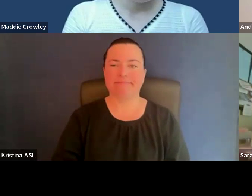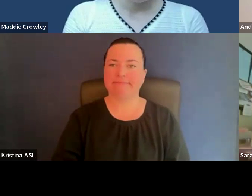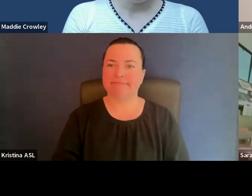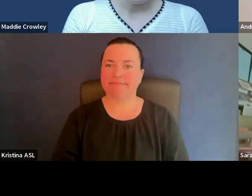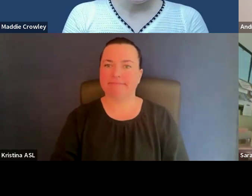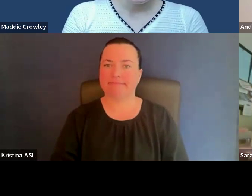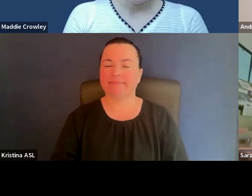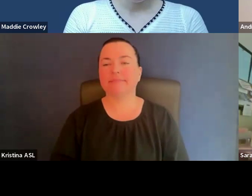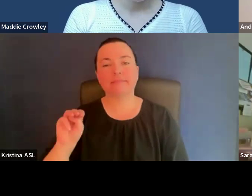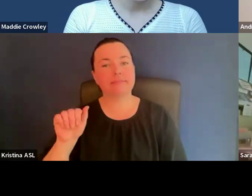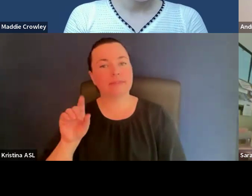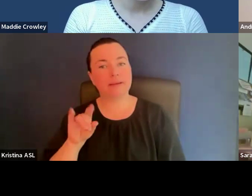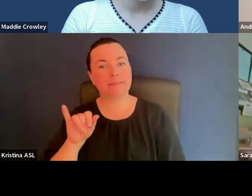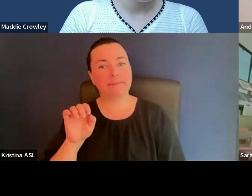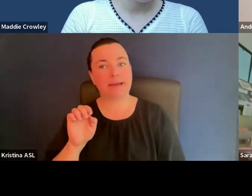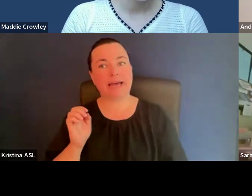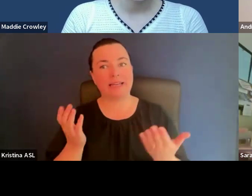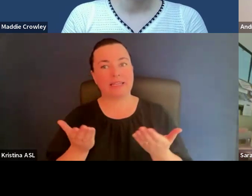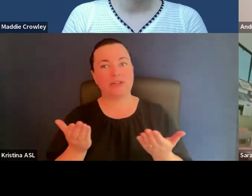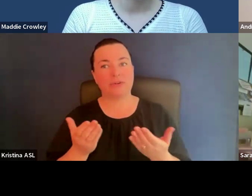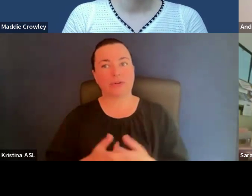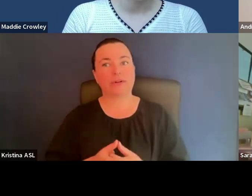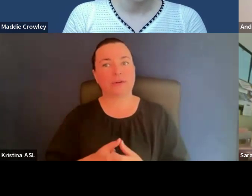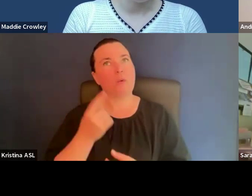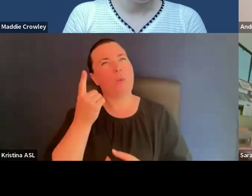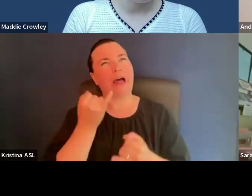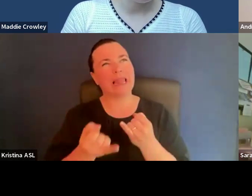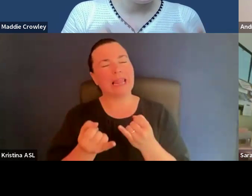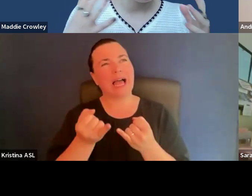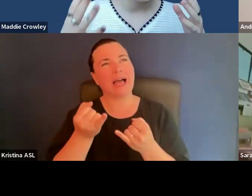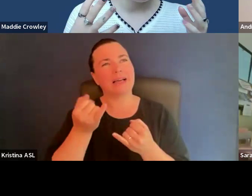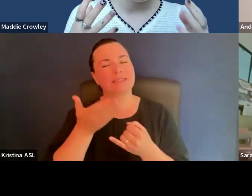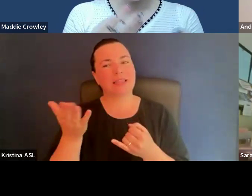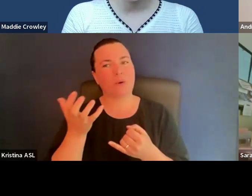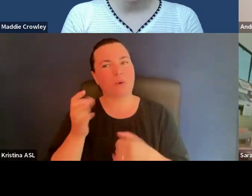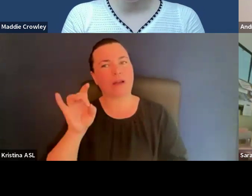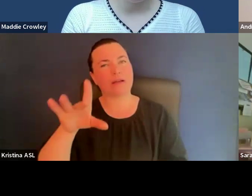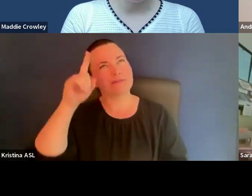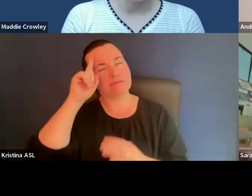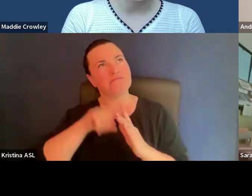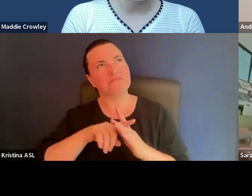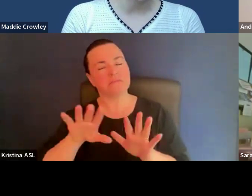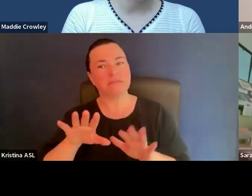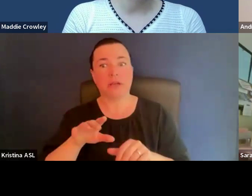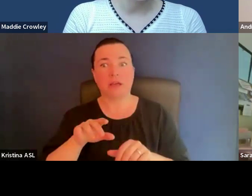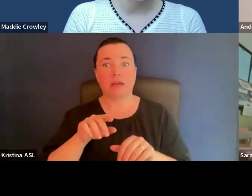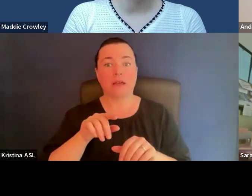This is Maddie, and one last thing I just kind of wanted to know, it kind of came up briefly, as Amanda noted,